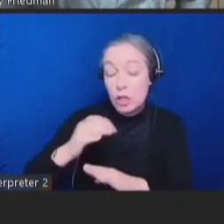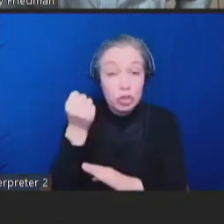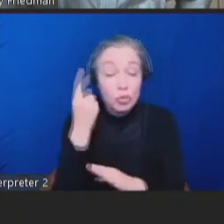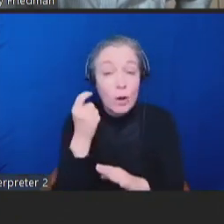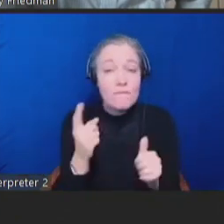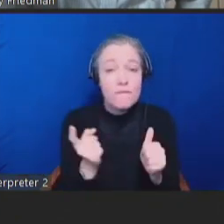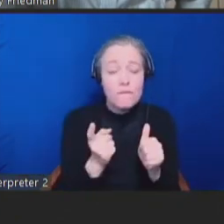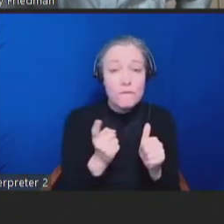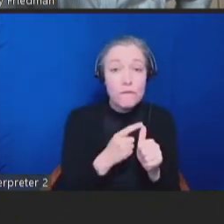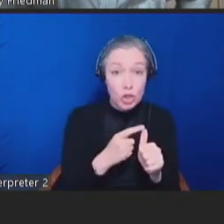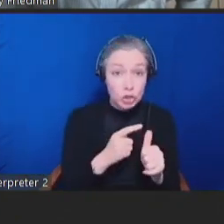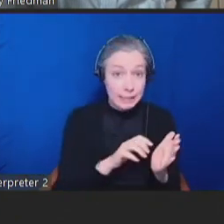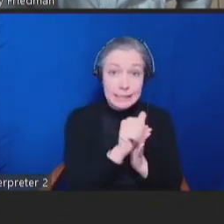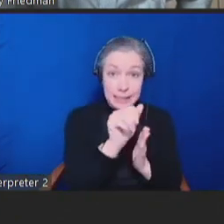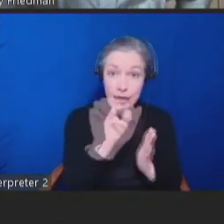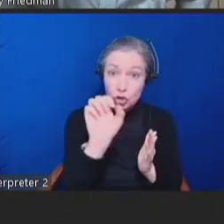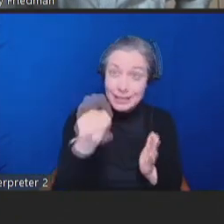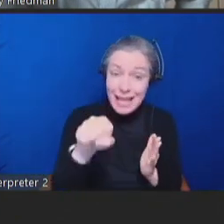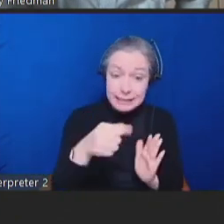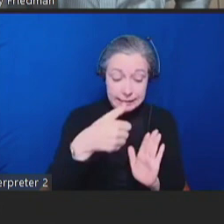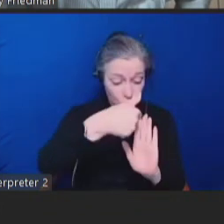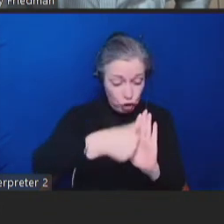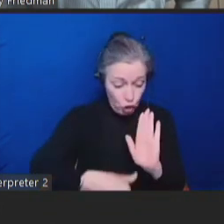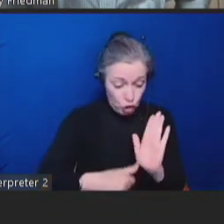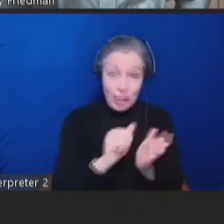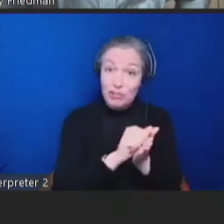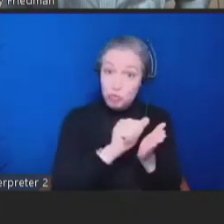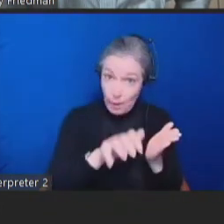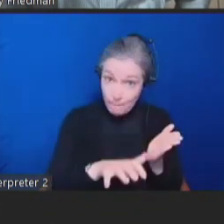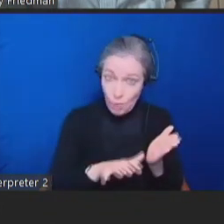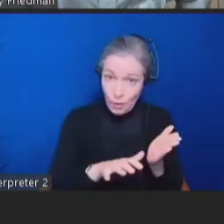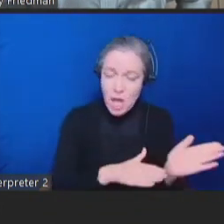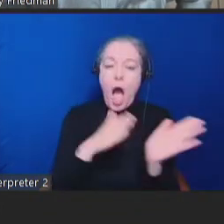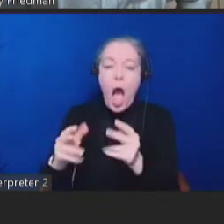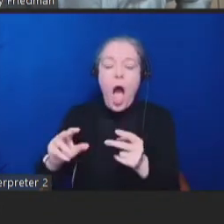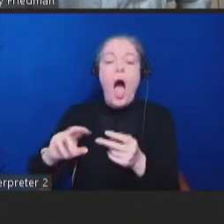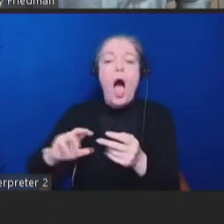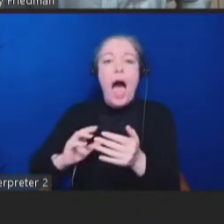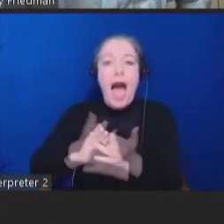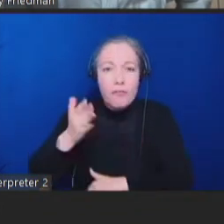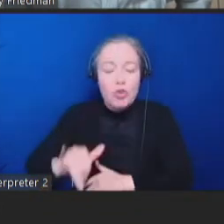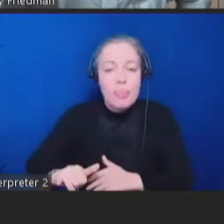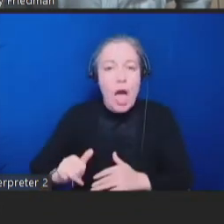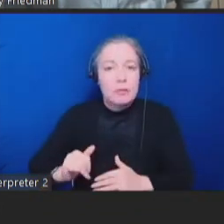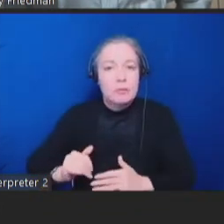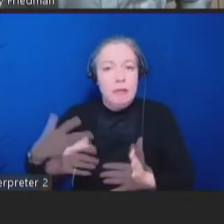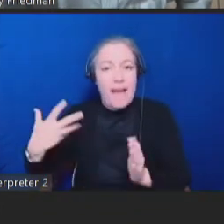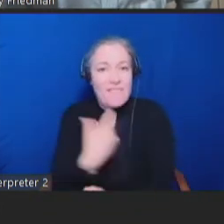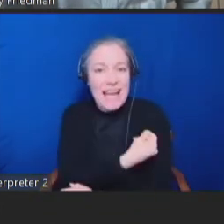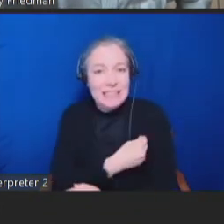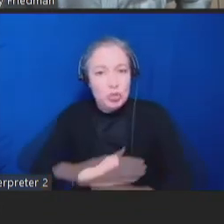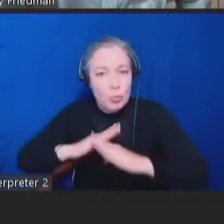you create a vaccine to prevent reoccurrence of the cancer. The concept there being that